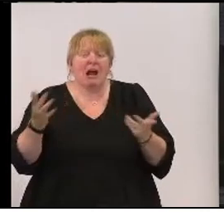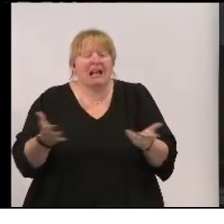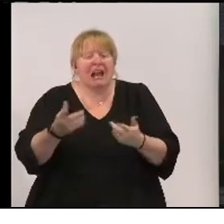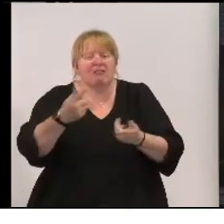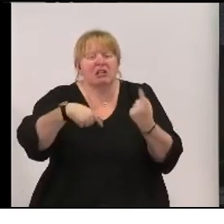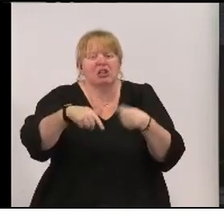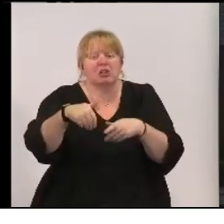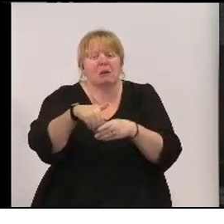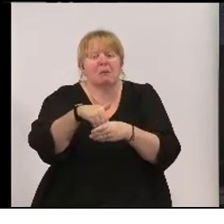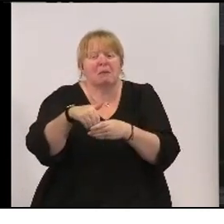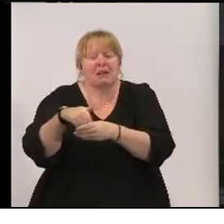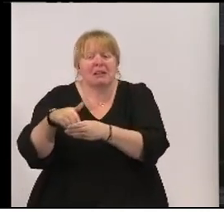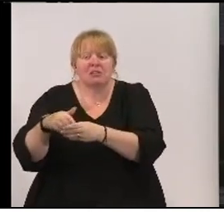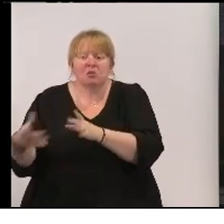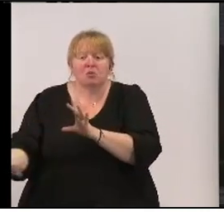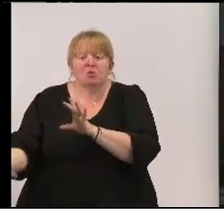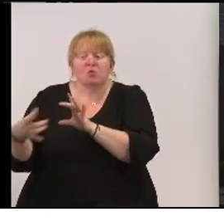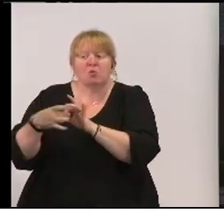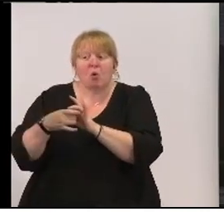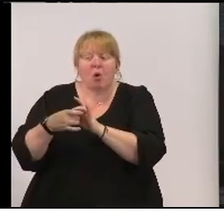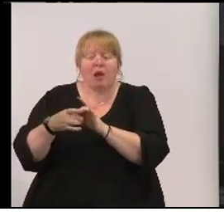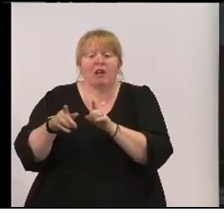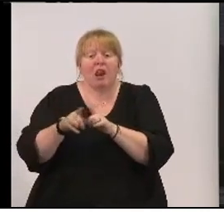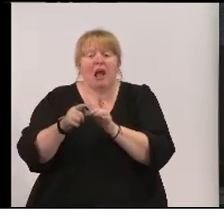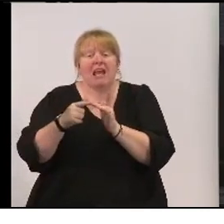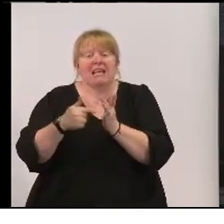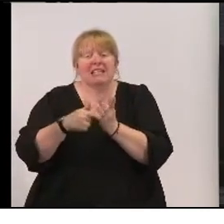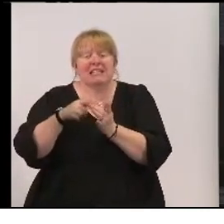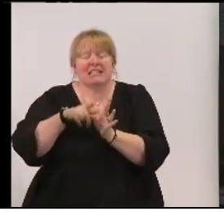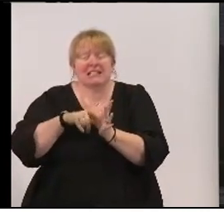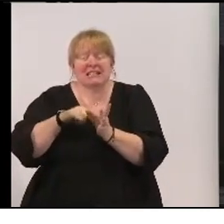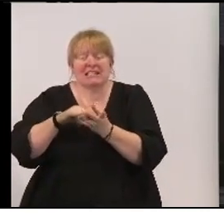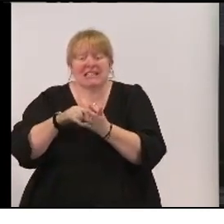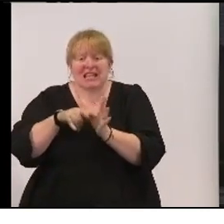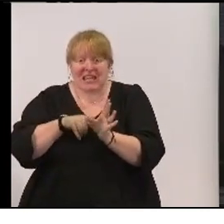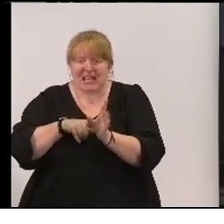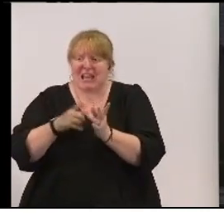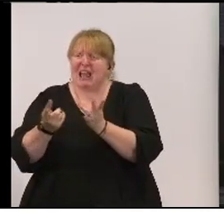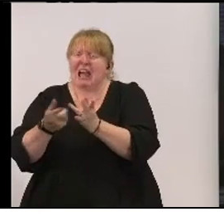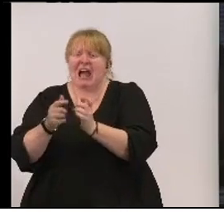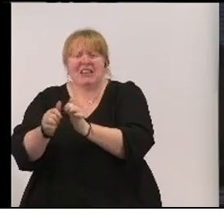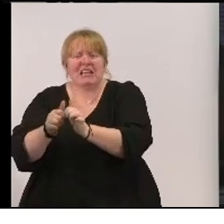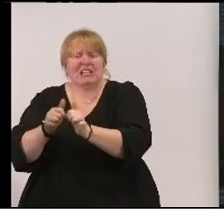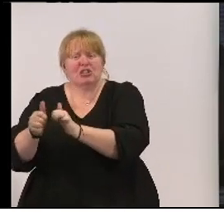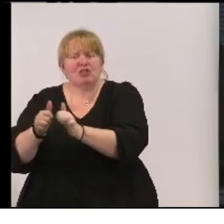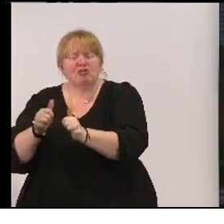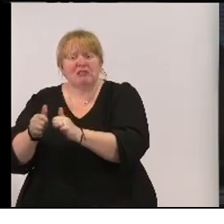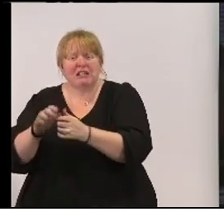to join organisations like Etsy and other industry associations and work